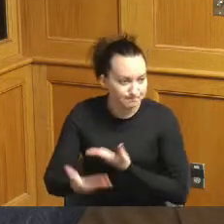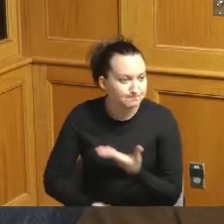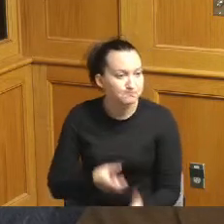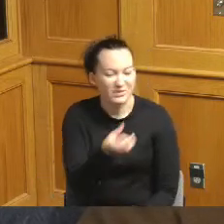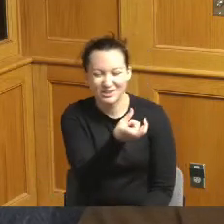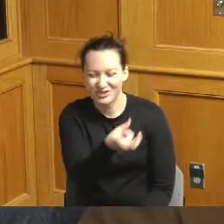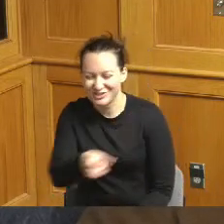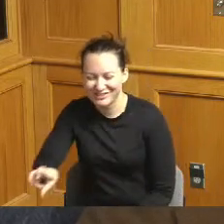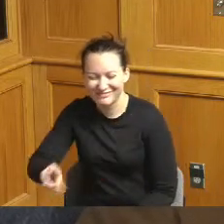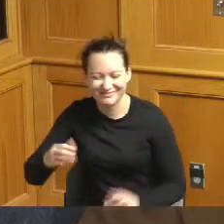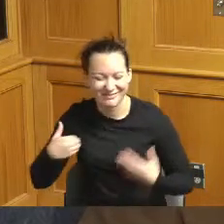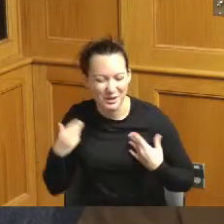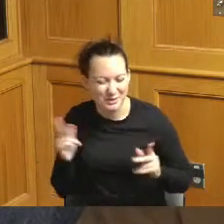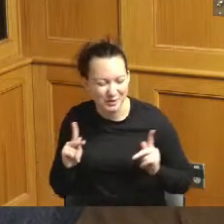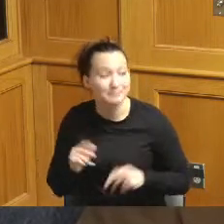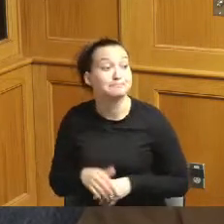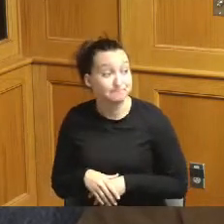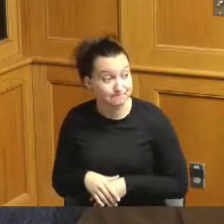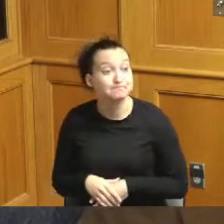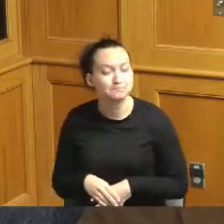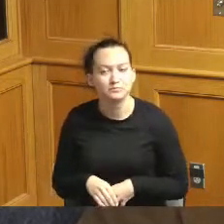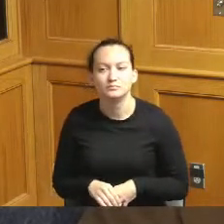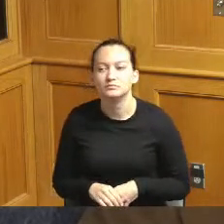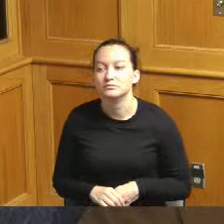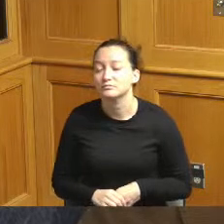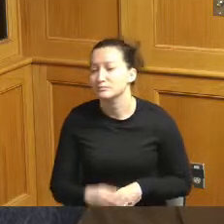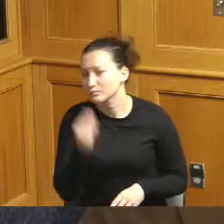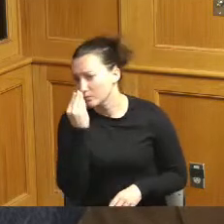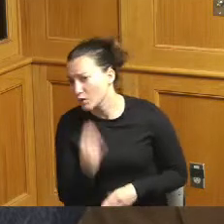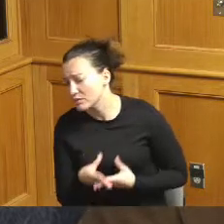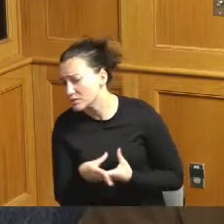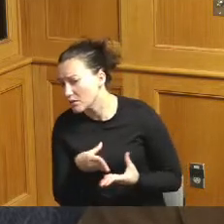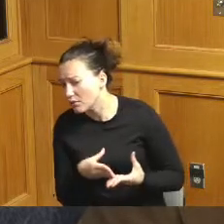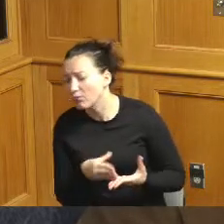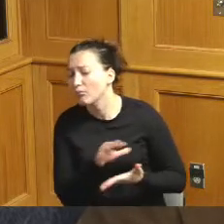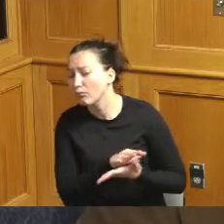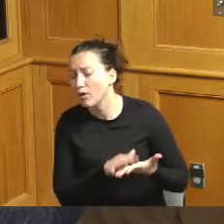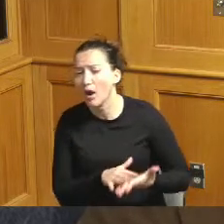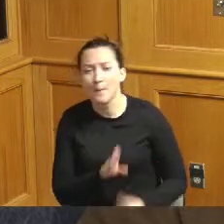for those young people so I just want to note some of the things that I think this board has made a